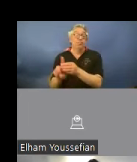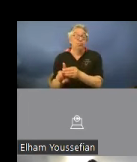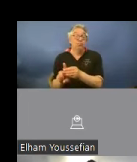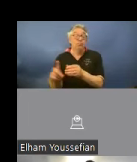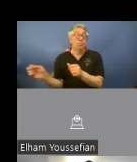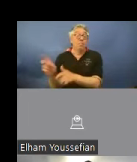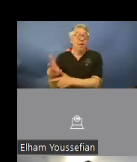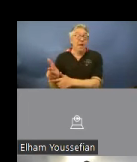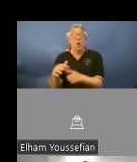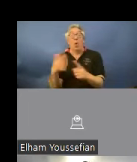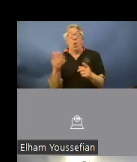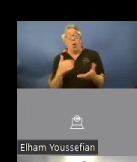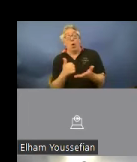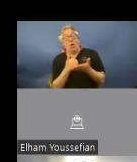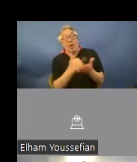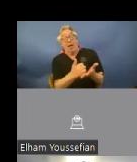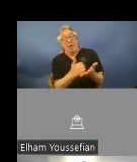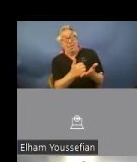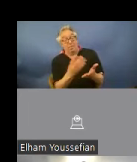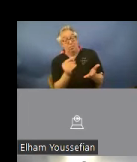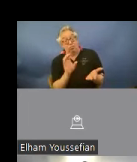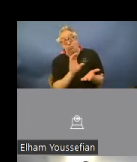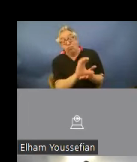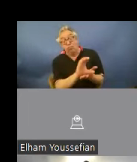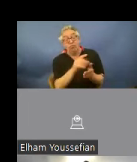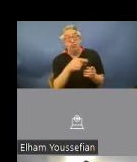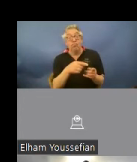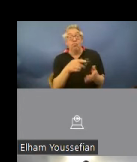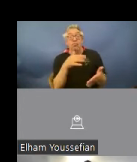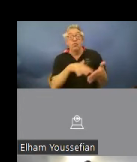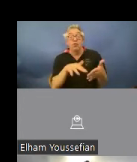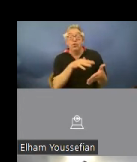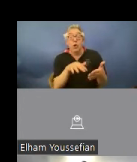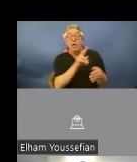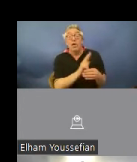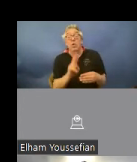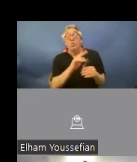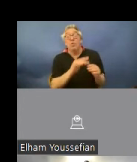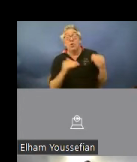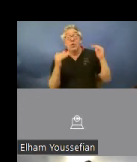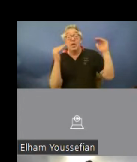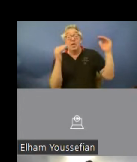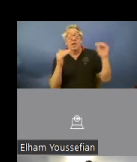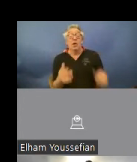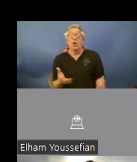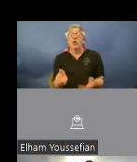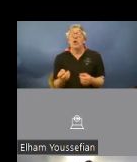It is important when piece people seek asylum or protection, this issue is being considered